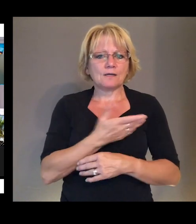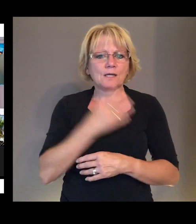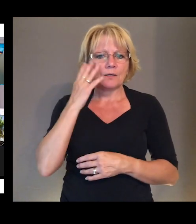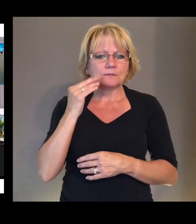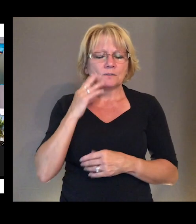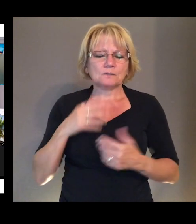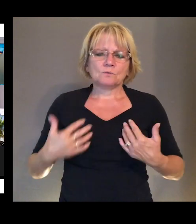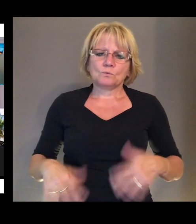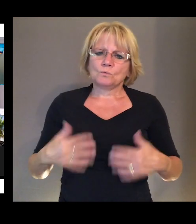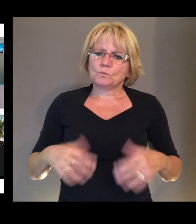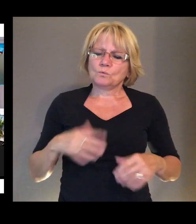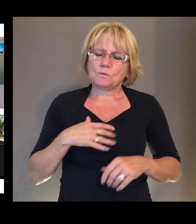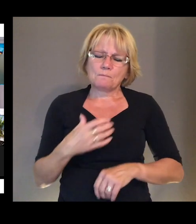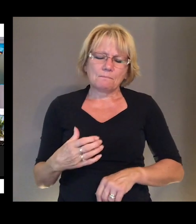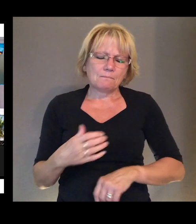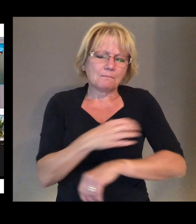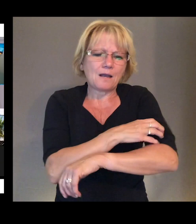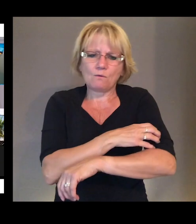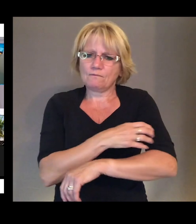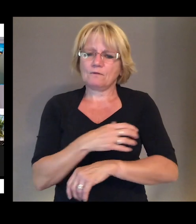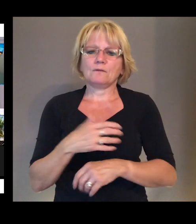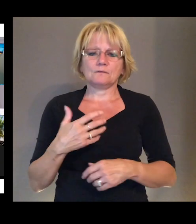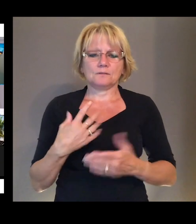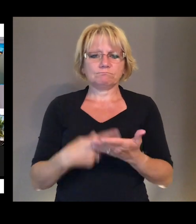and that was a powerful, powerful, powerful forum.